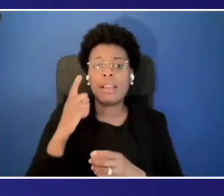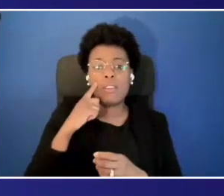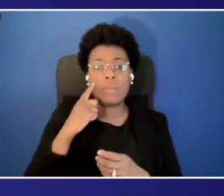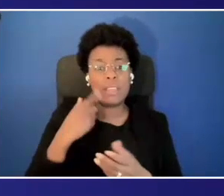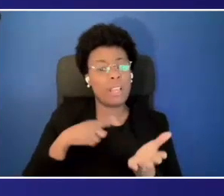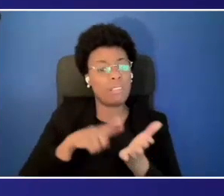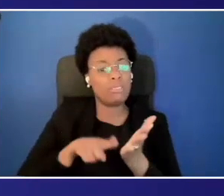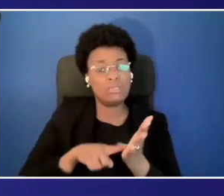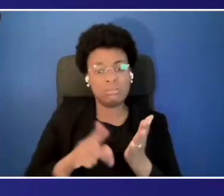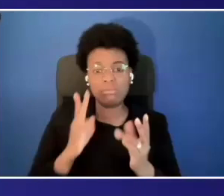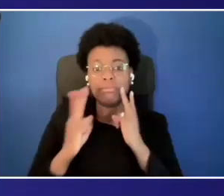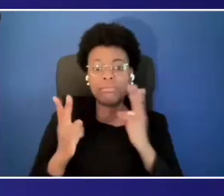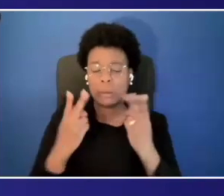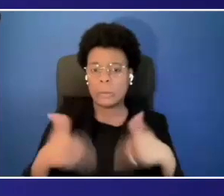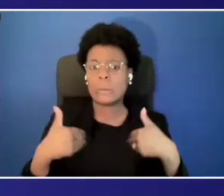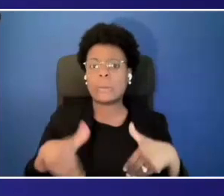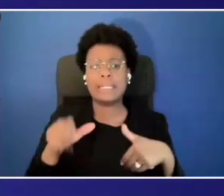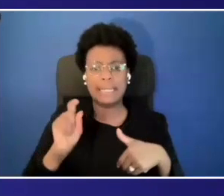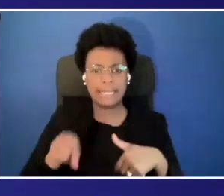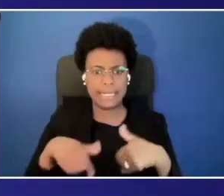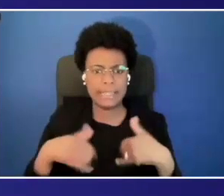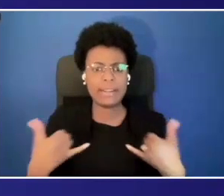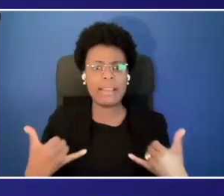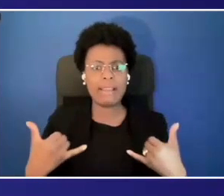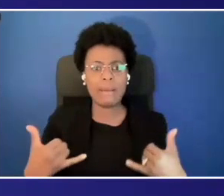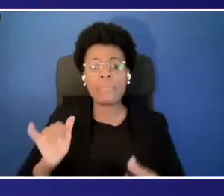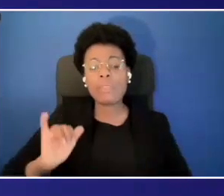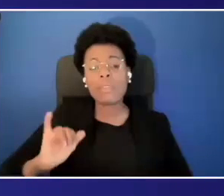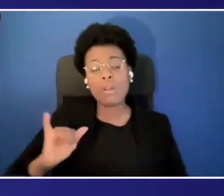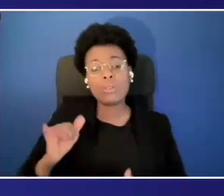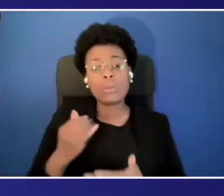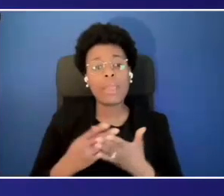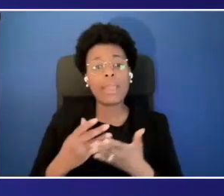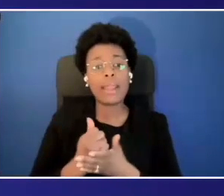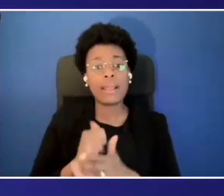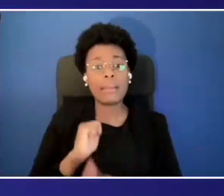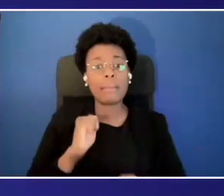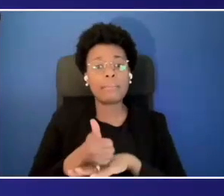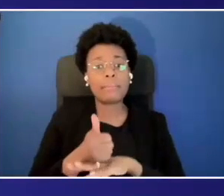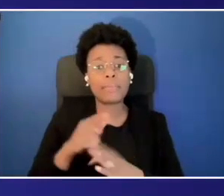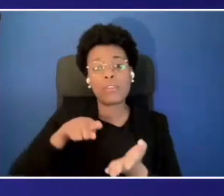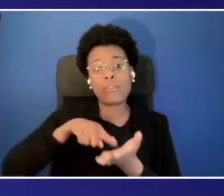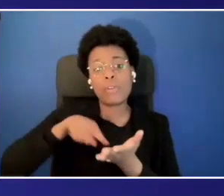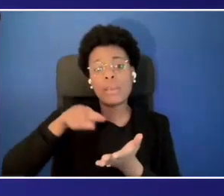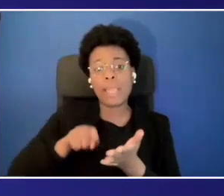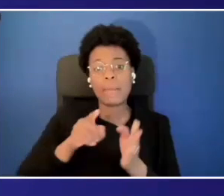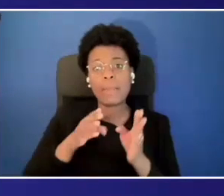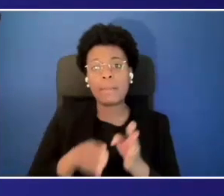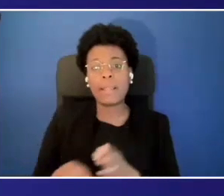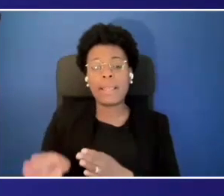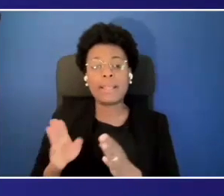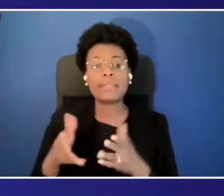Second, the income driven repayment plans allow citizens to pay back their loans at a pace that doesn't cripple them.